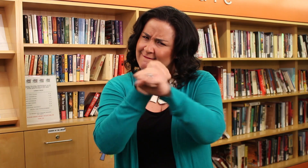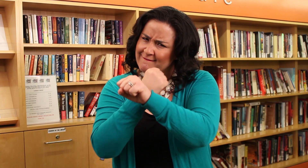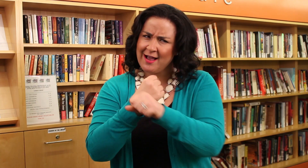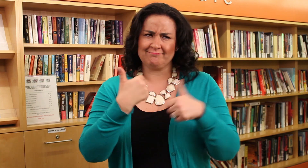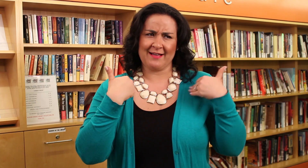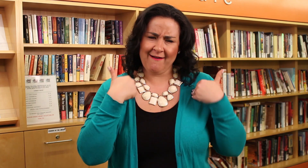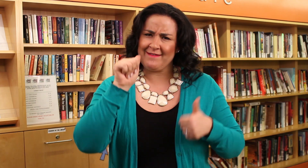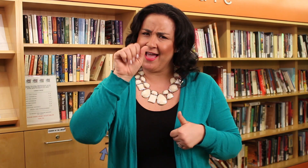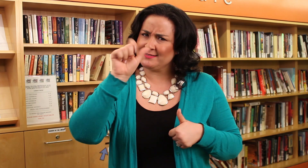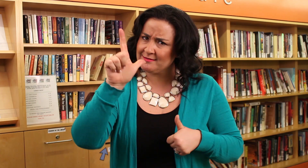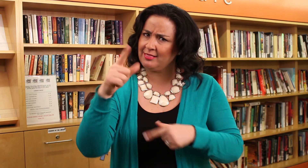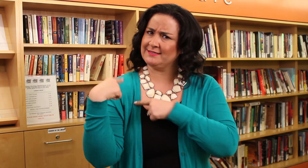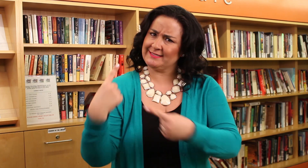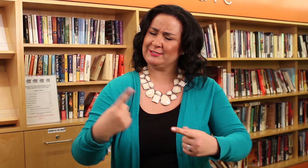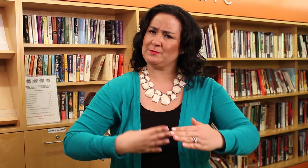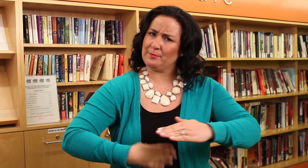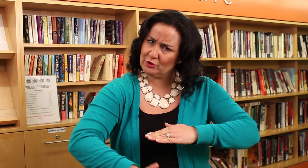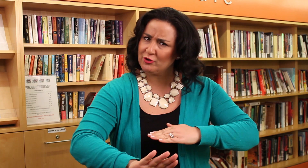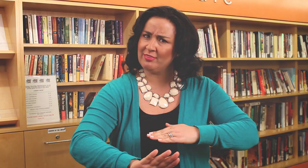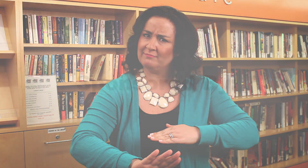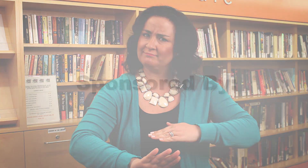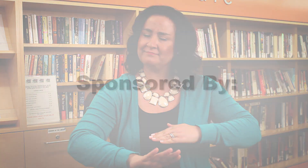for American Sign Language from birth.